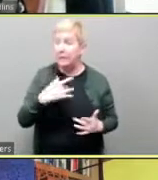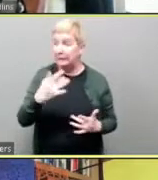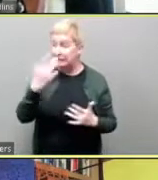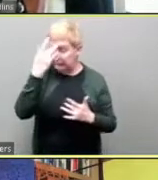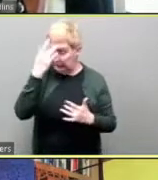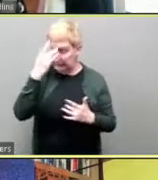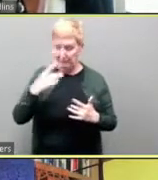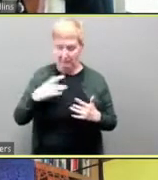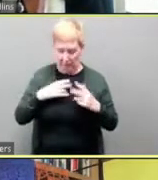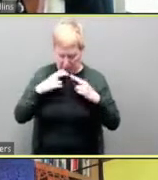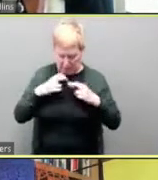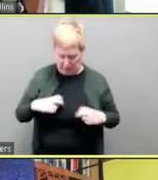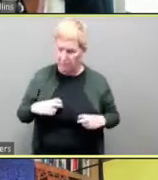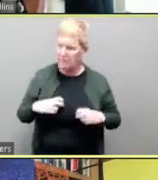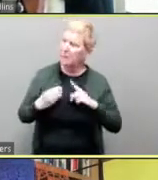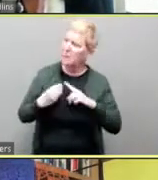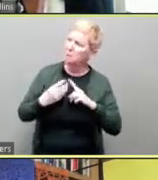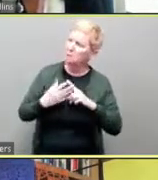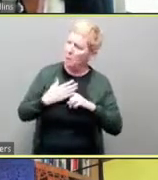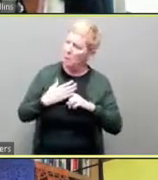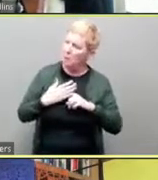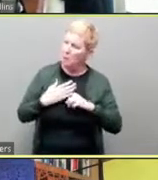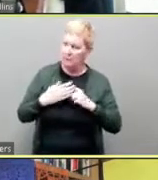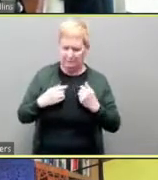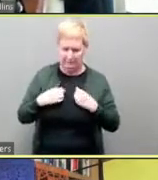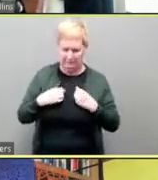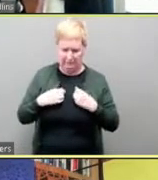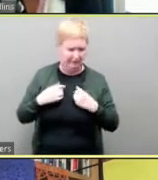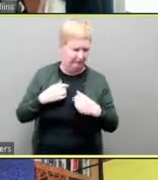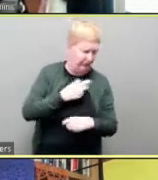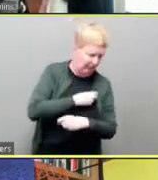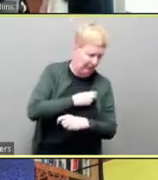covid your your vaccine negative. It hasn't anybody who's symptoms should